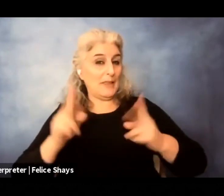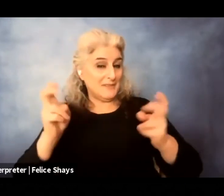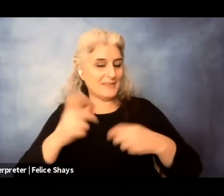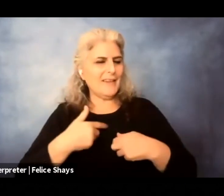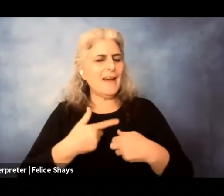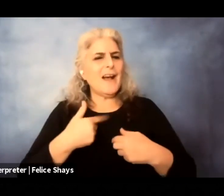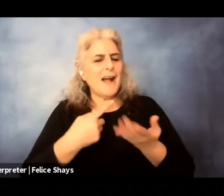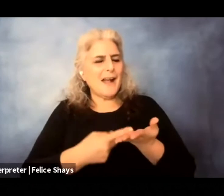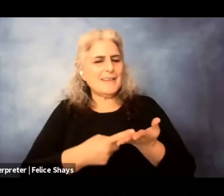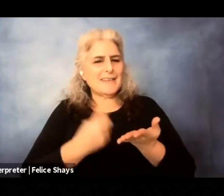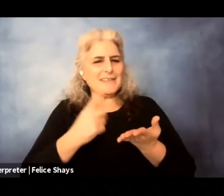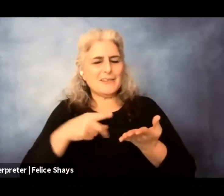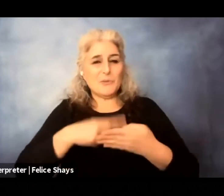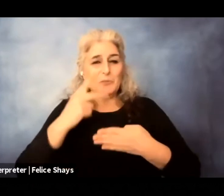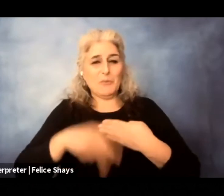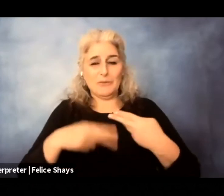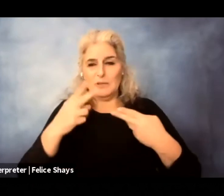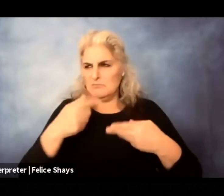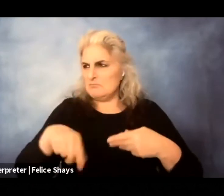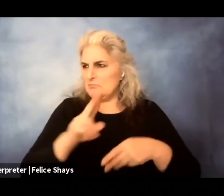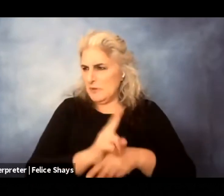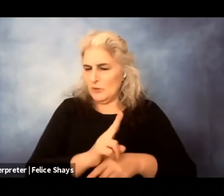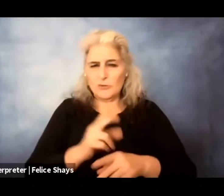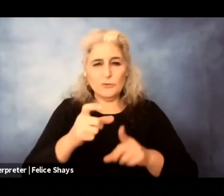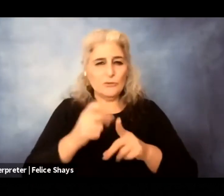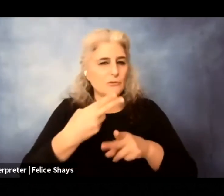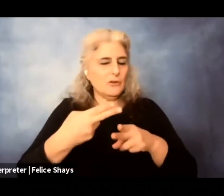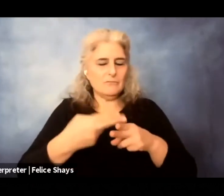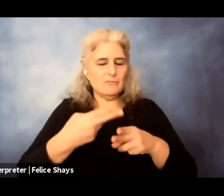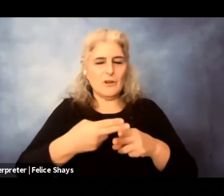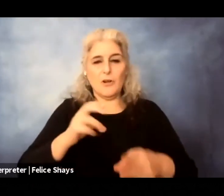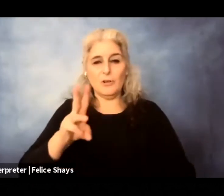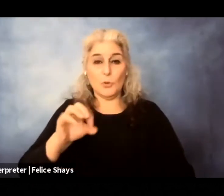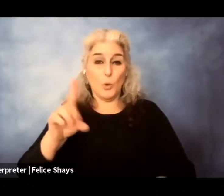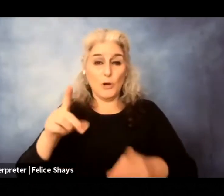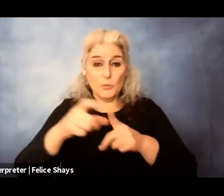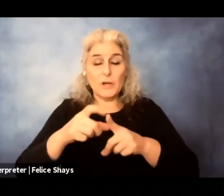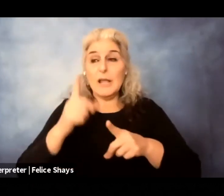program we probably all use word which was built in the 80s on something called word star